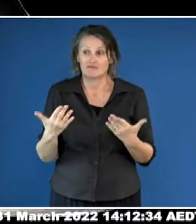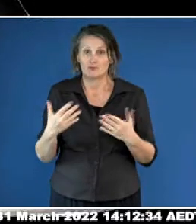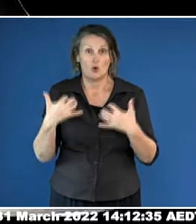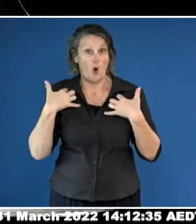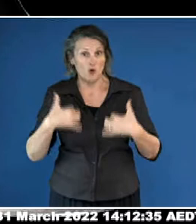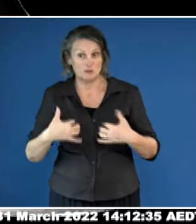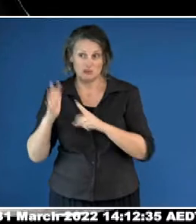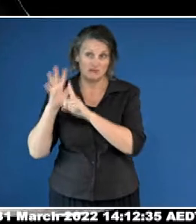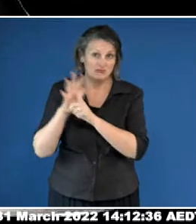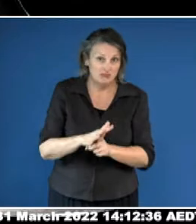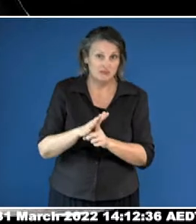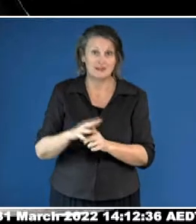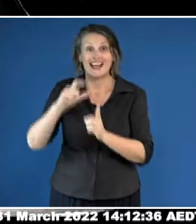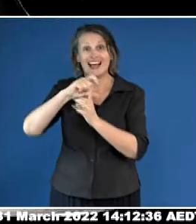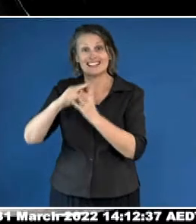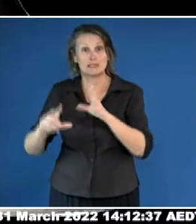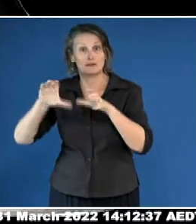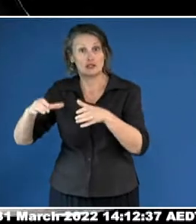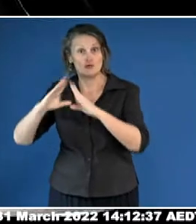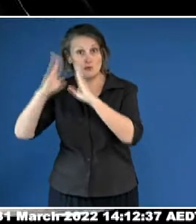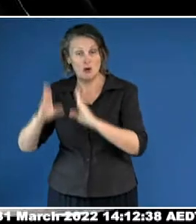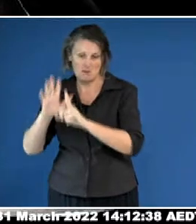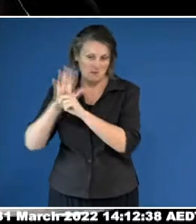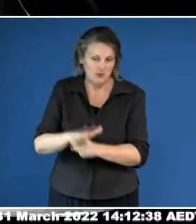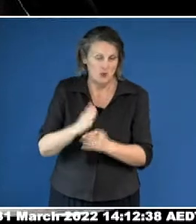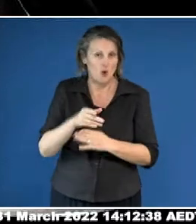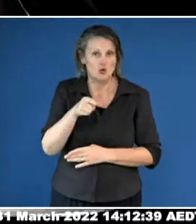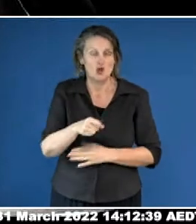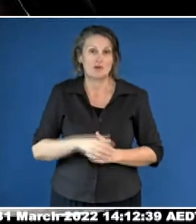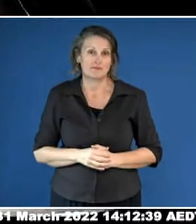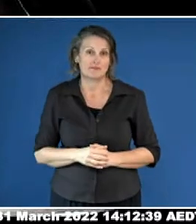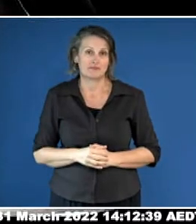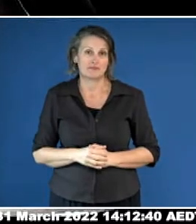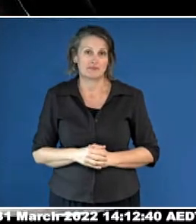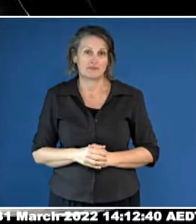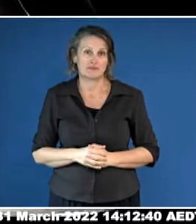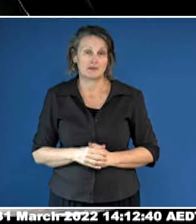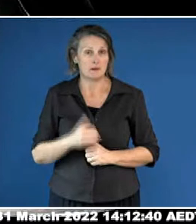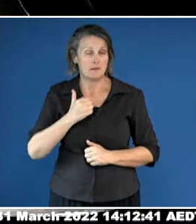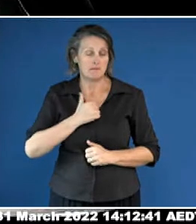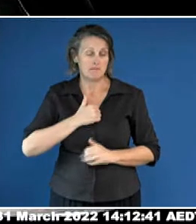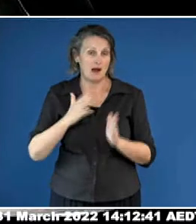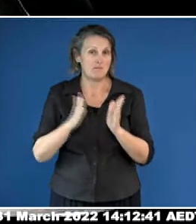disability group home. My mum was murdered by a healthcare system that decided her life